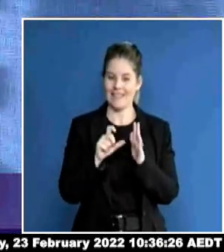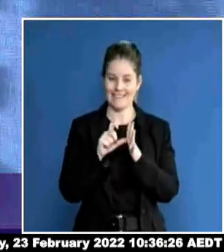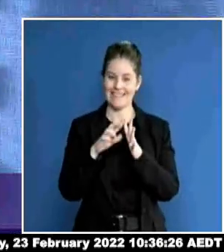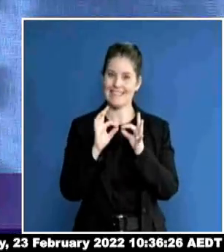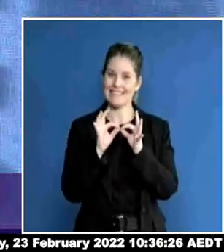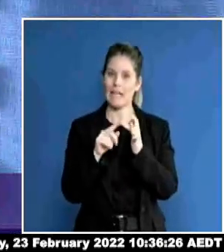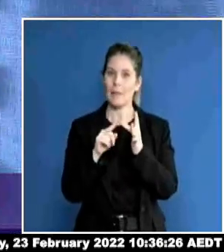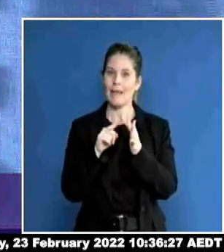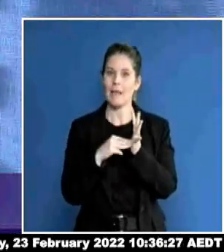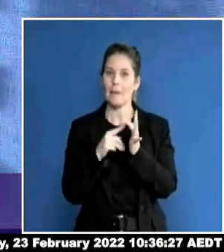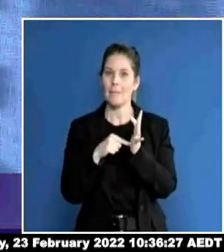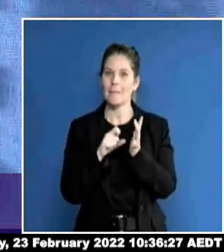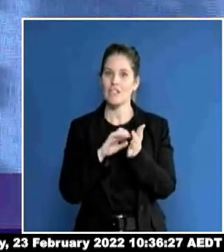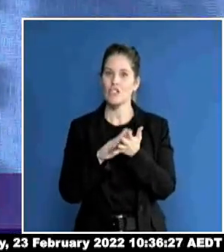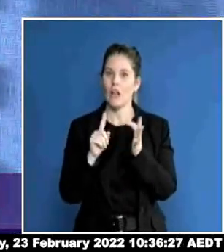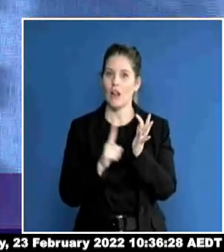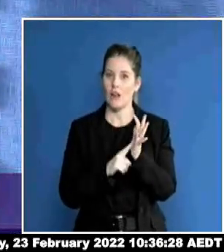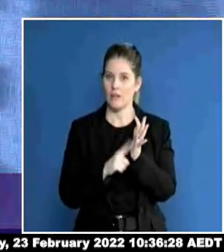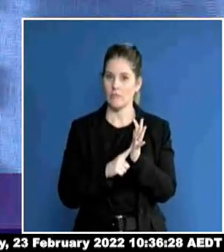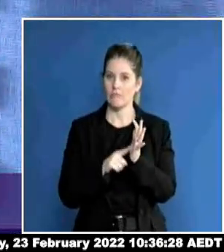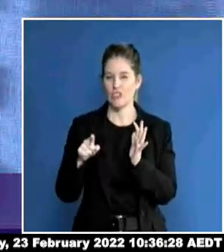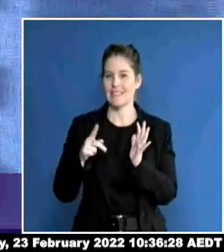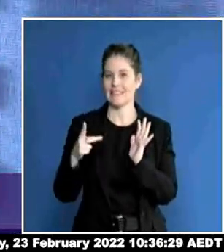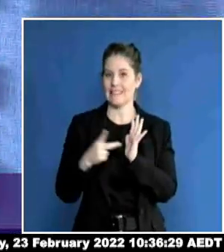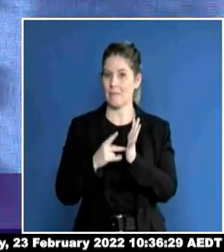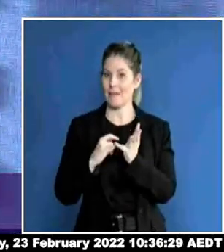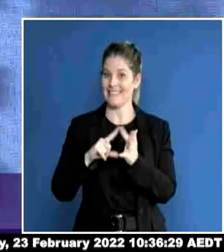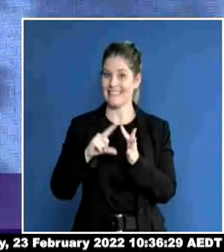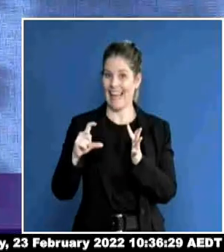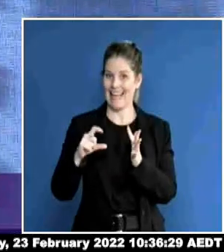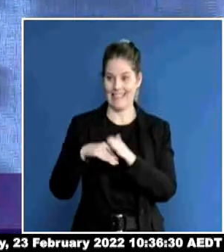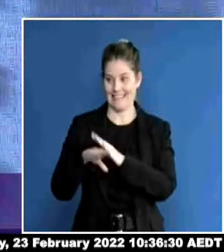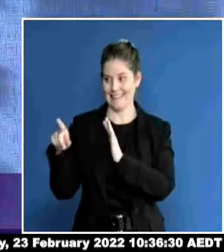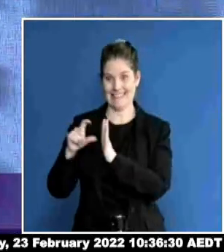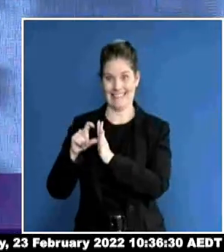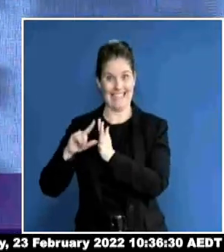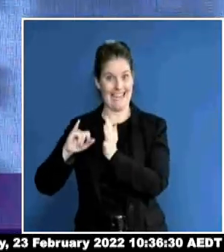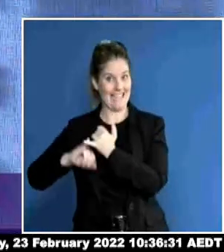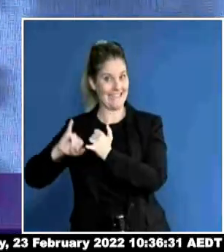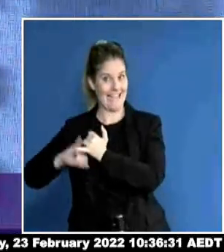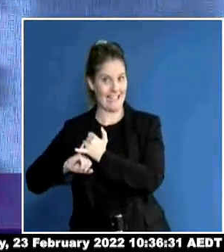and Carers, in DSS about the DES program and the cost to government.